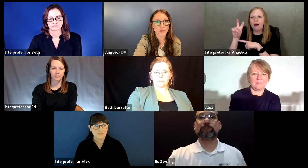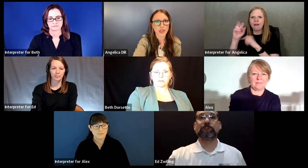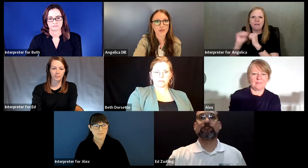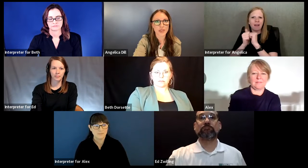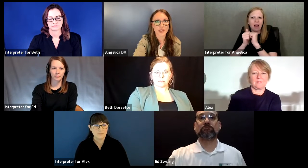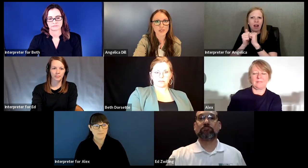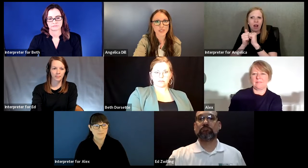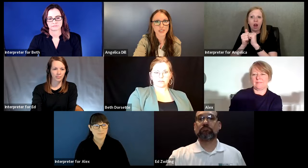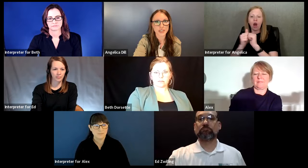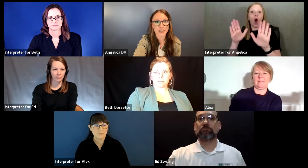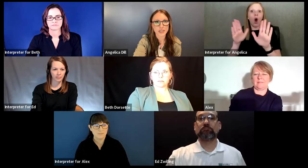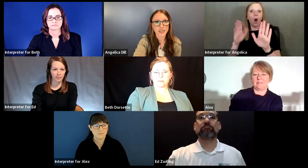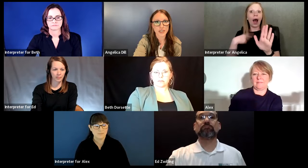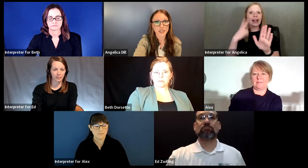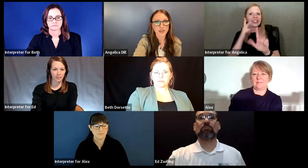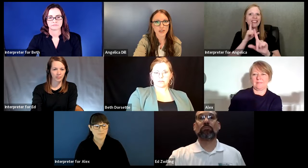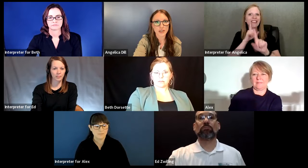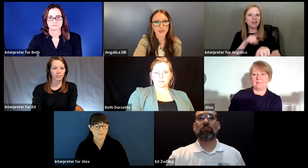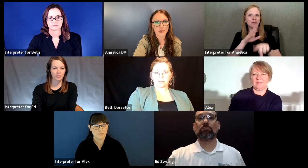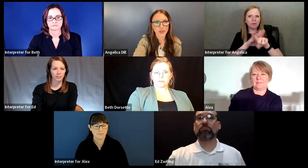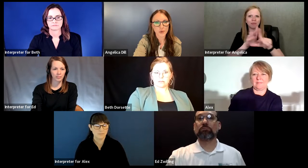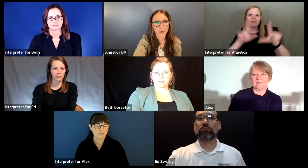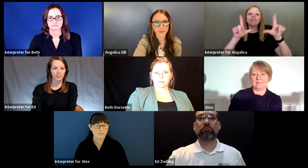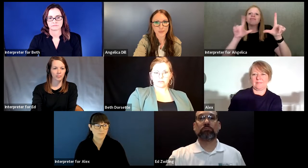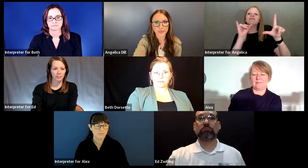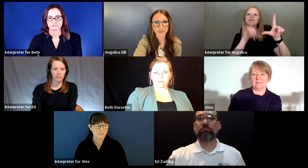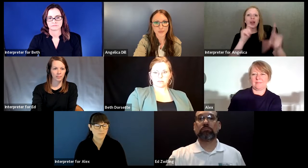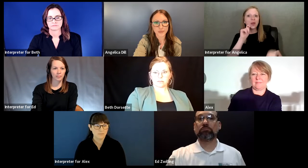Oh and we have the answers here. Very cool.